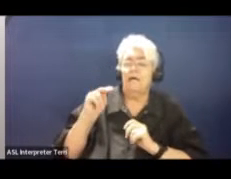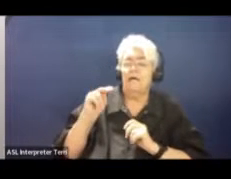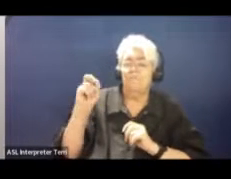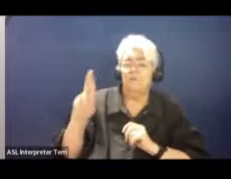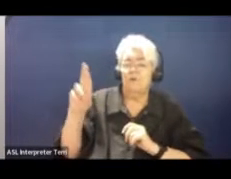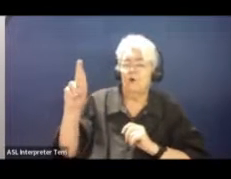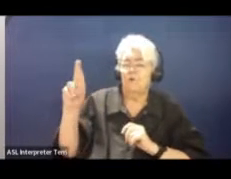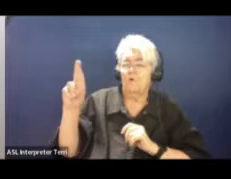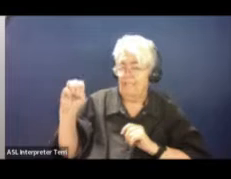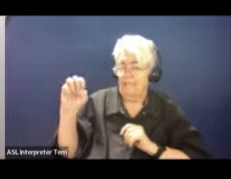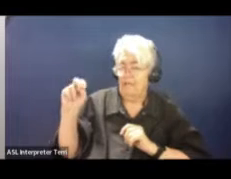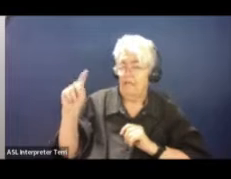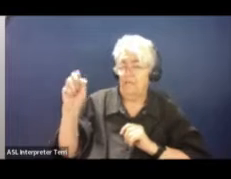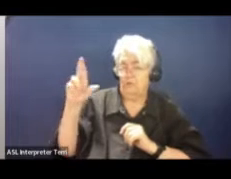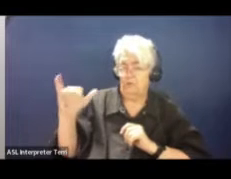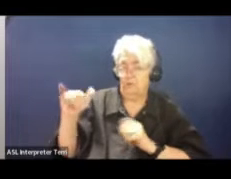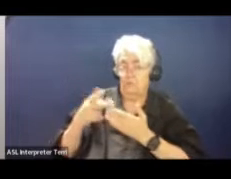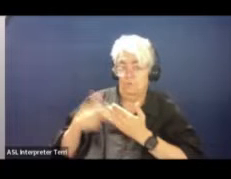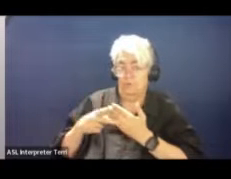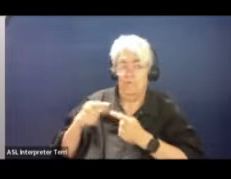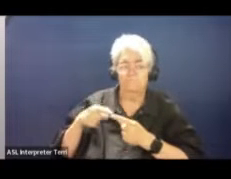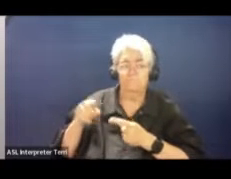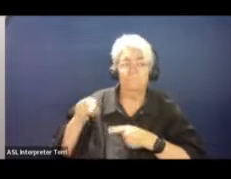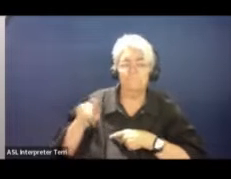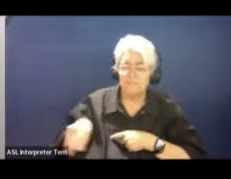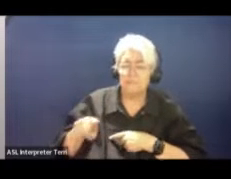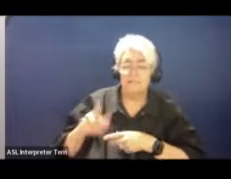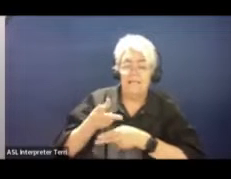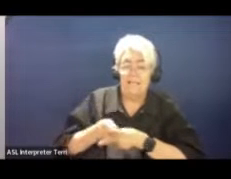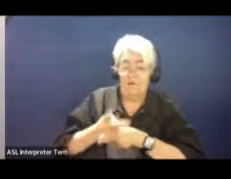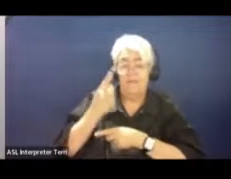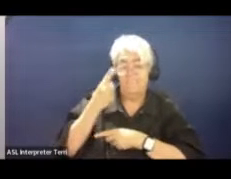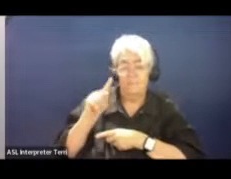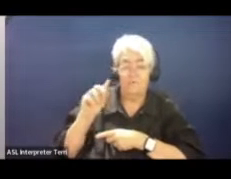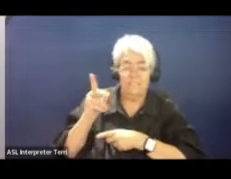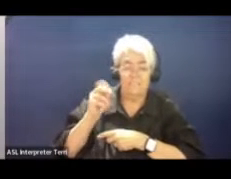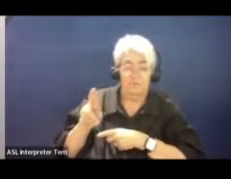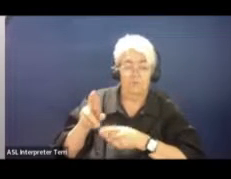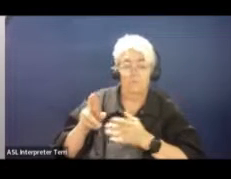It is funded by Caring for Denver Foundation, which was created in 2018 on a Colorado